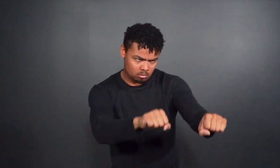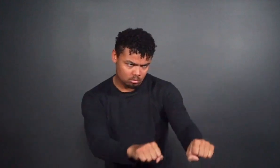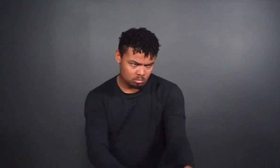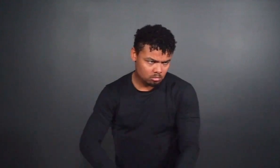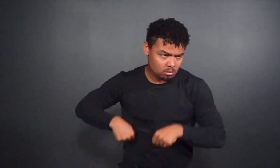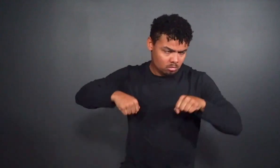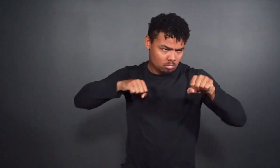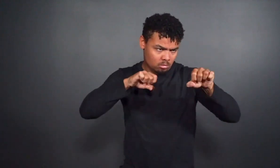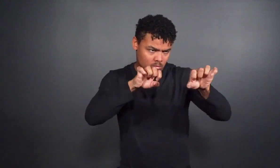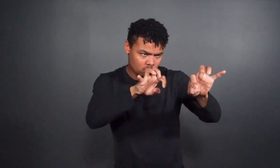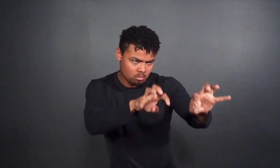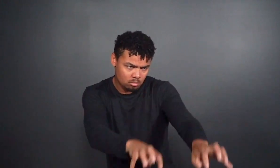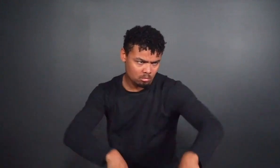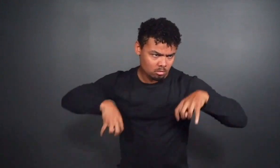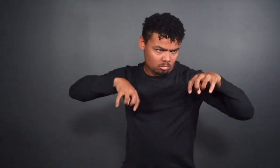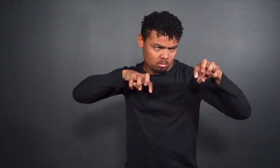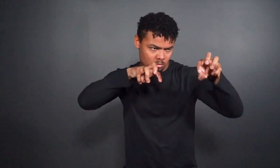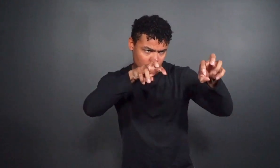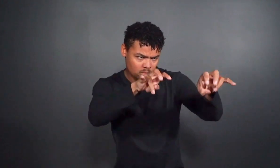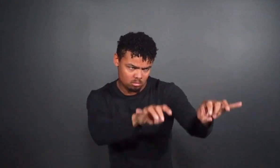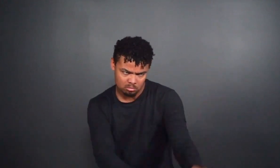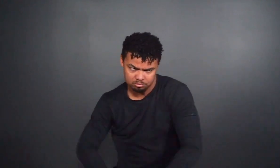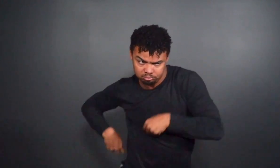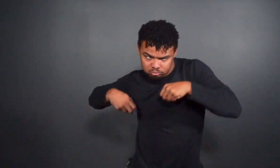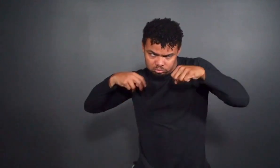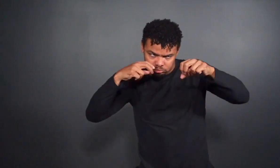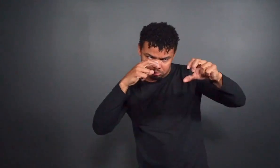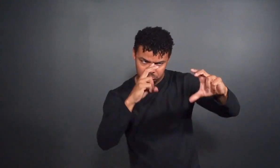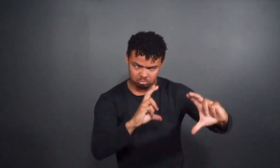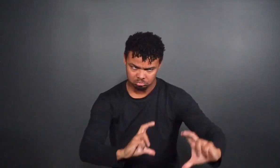Takes off, bounding.